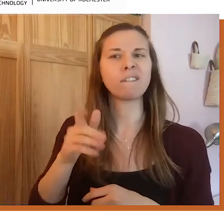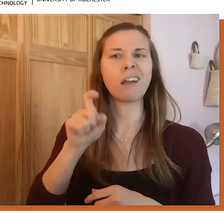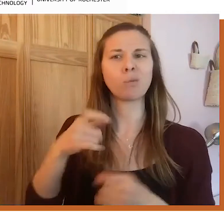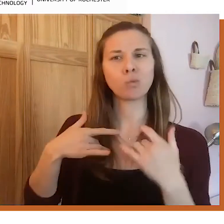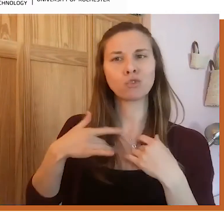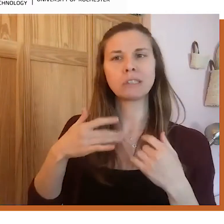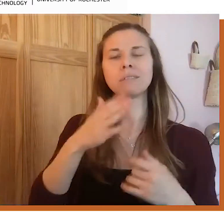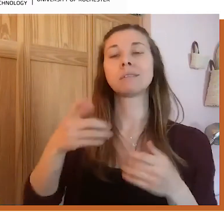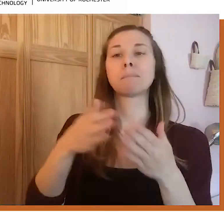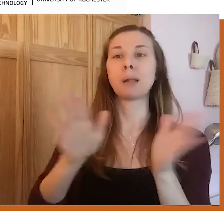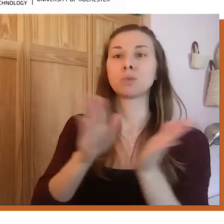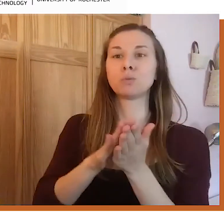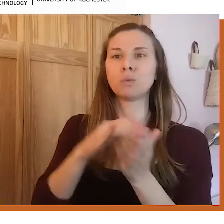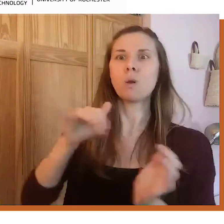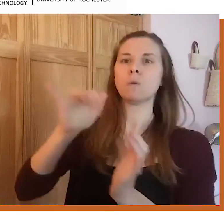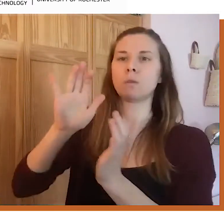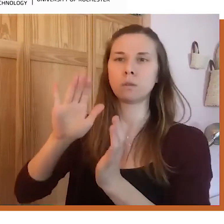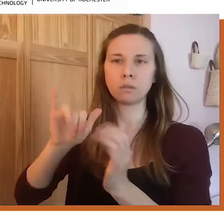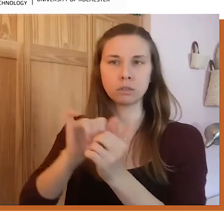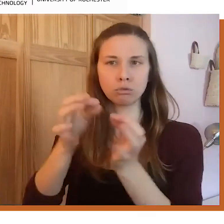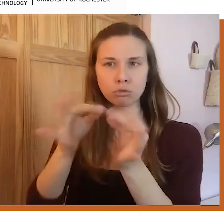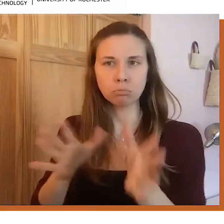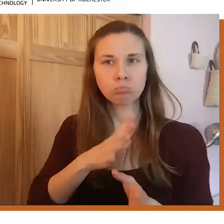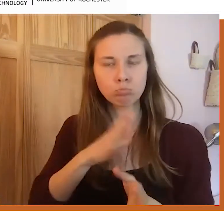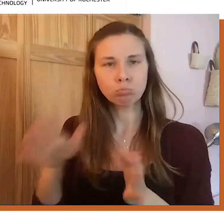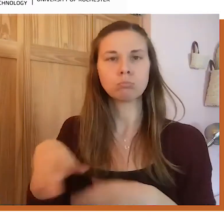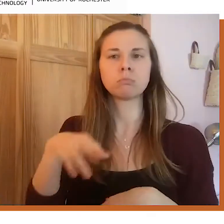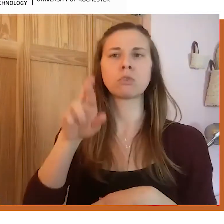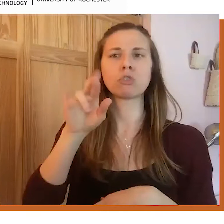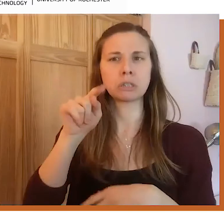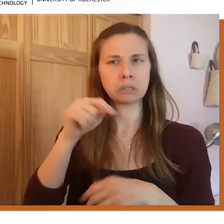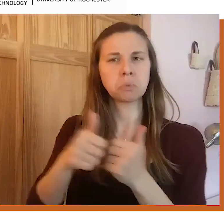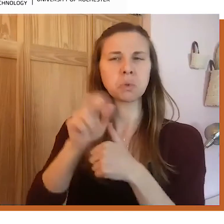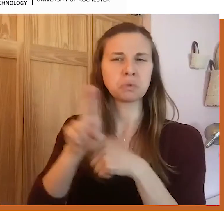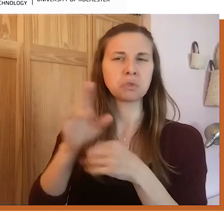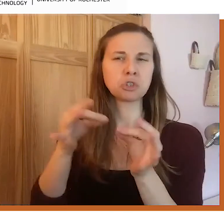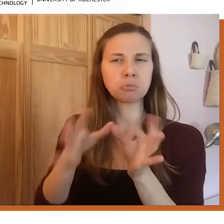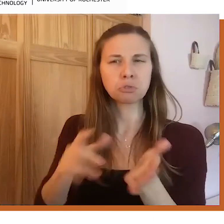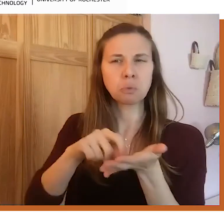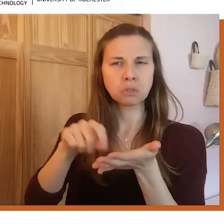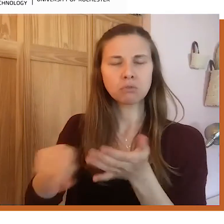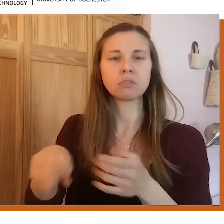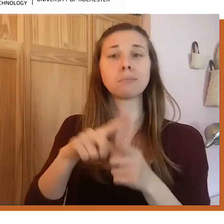I never had to worry about it. When I went into public school was the first time that I used interpreters, and I used interpreters somewhat